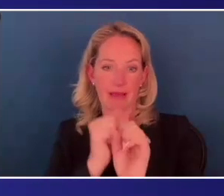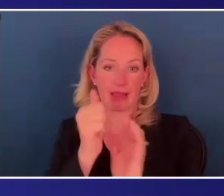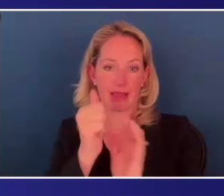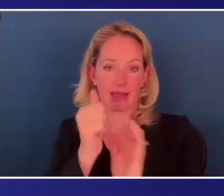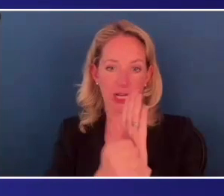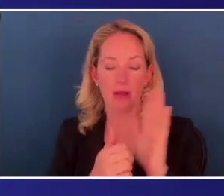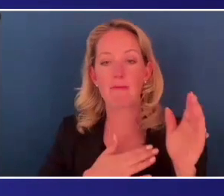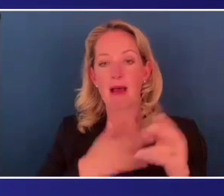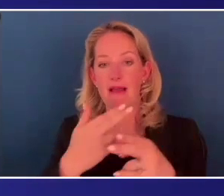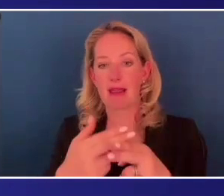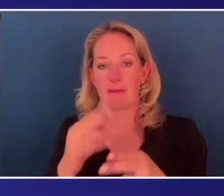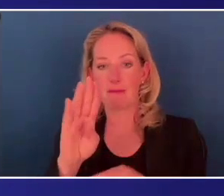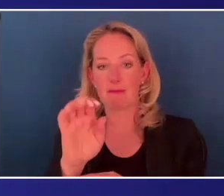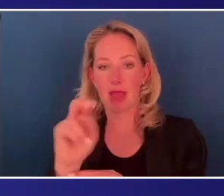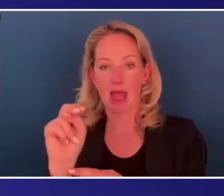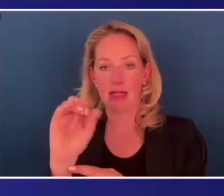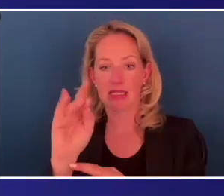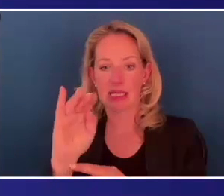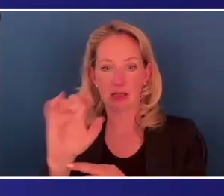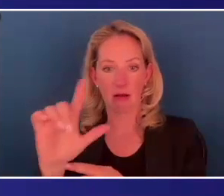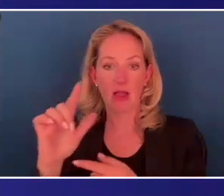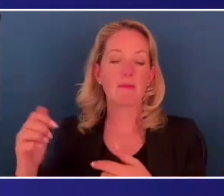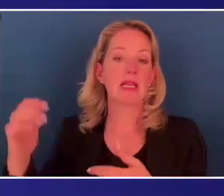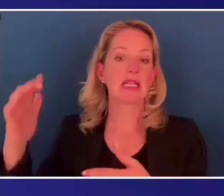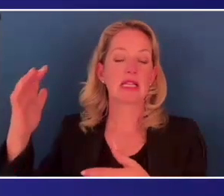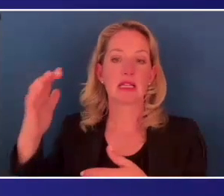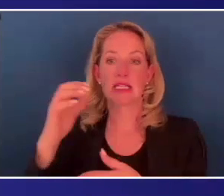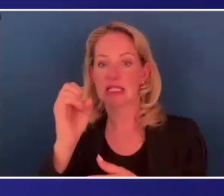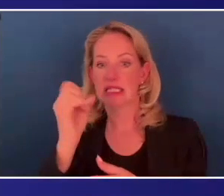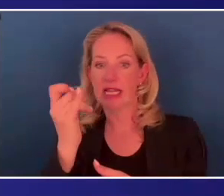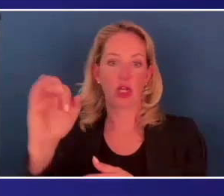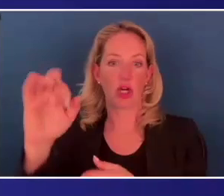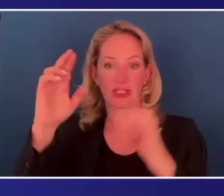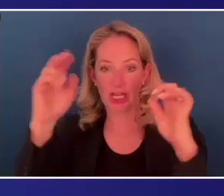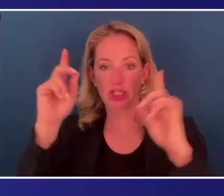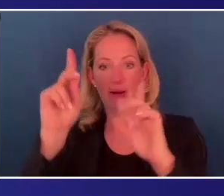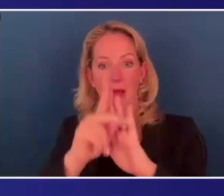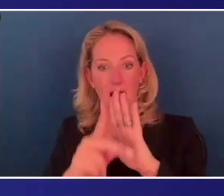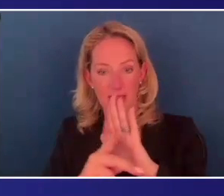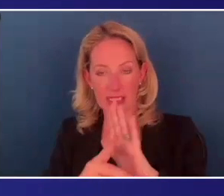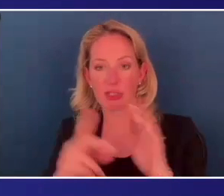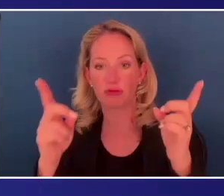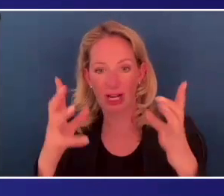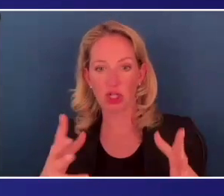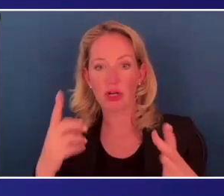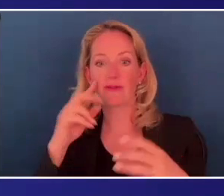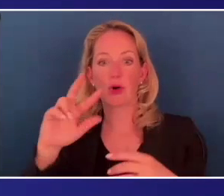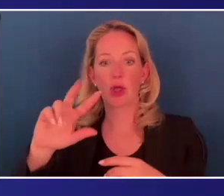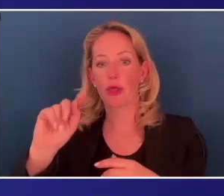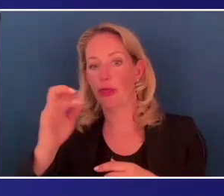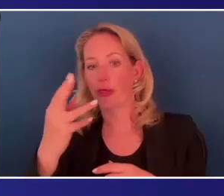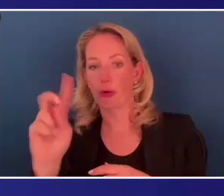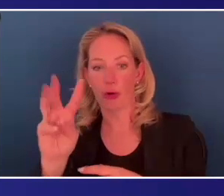I'm a senior education policy advisor with 3rd Way. We're a national public policy think tank based in Washington DC.